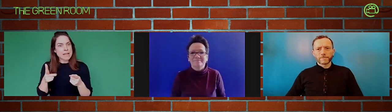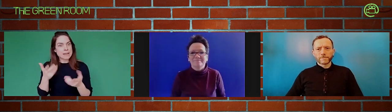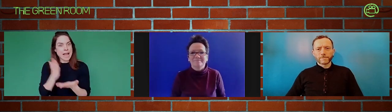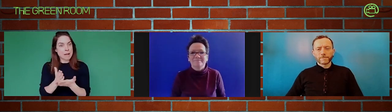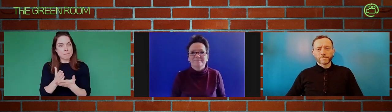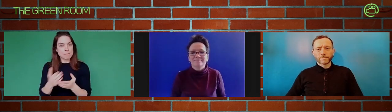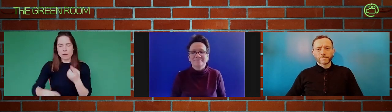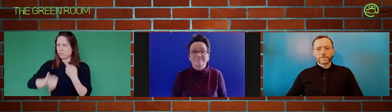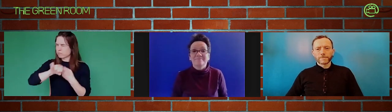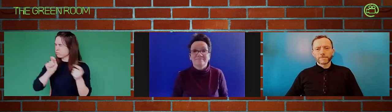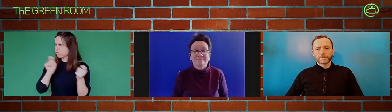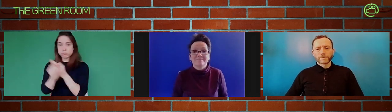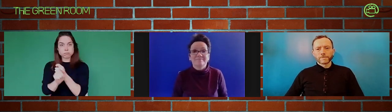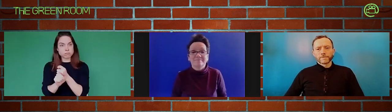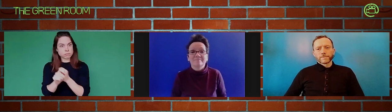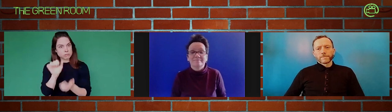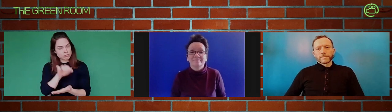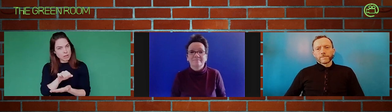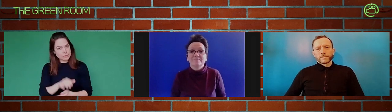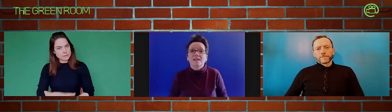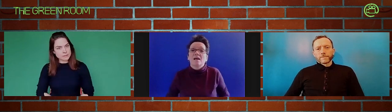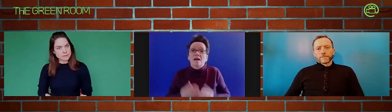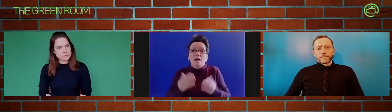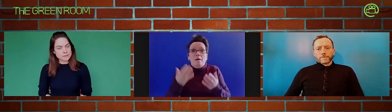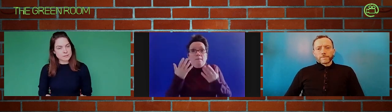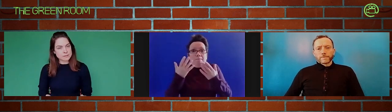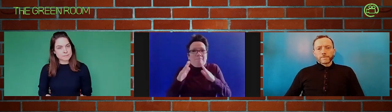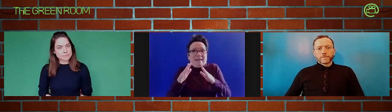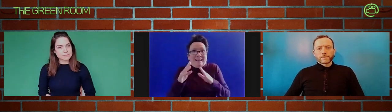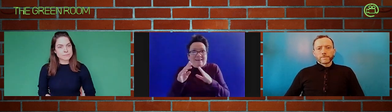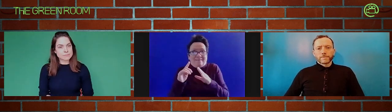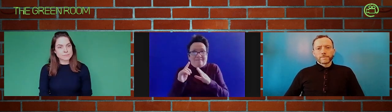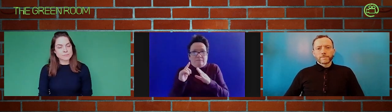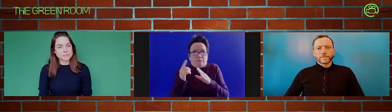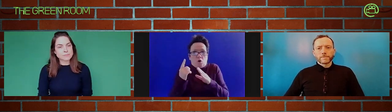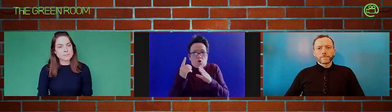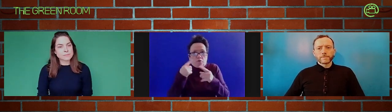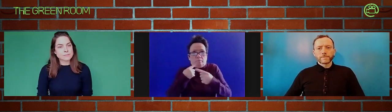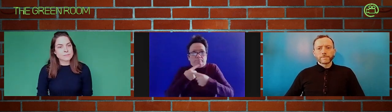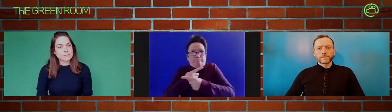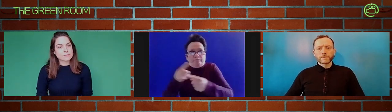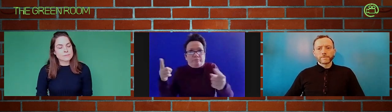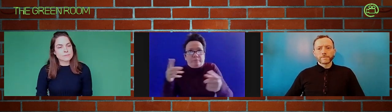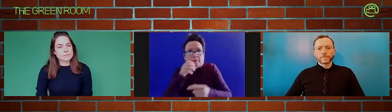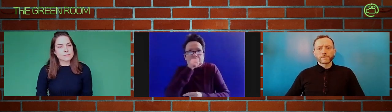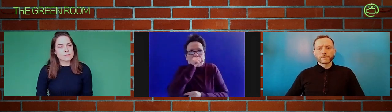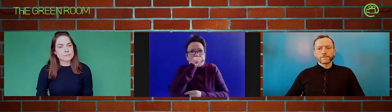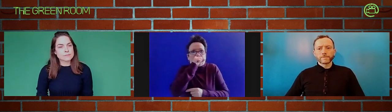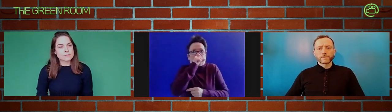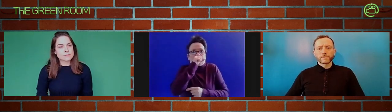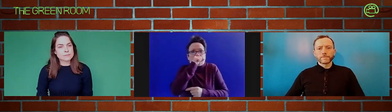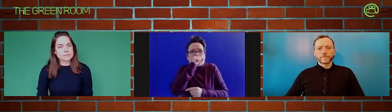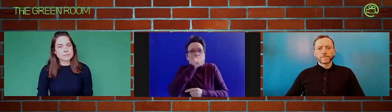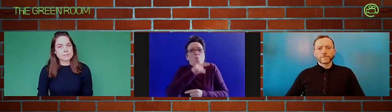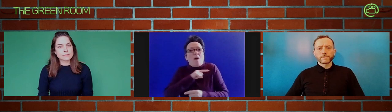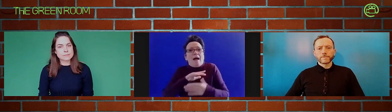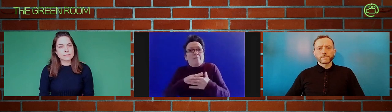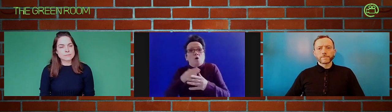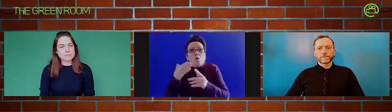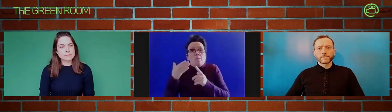Yeah, so I did hide it at first just partly when I was diagnosed. it was